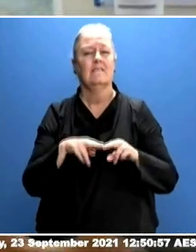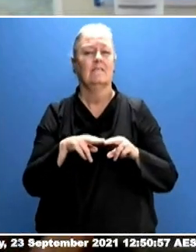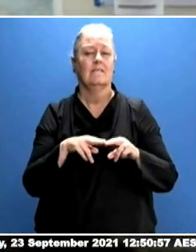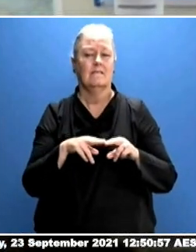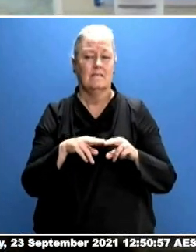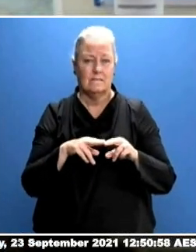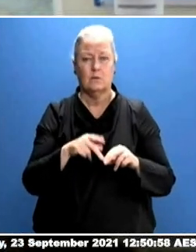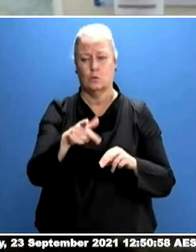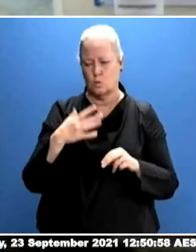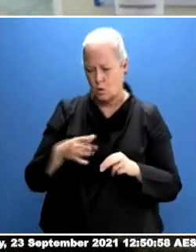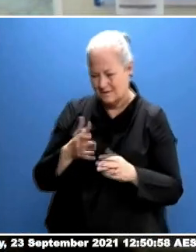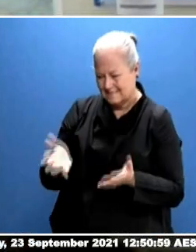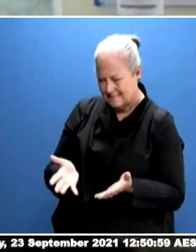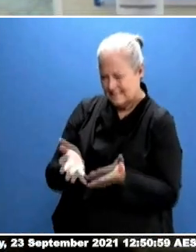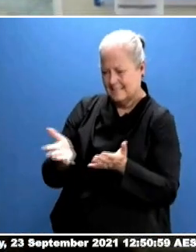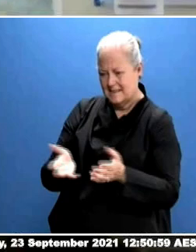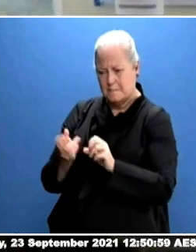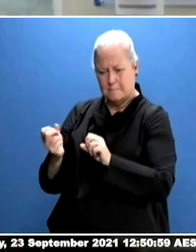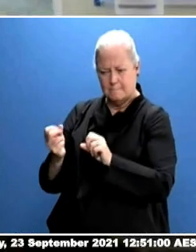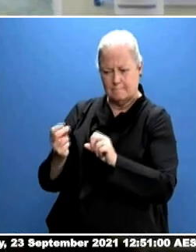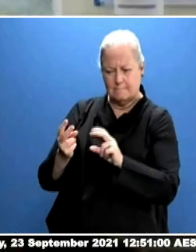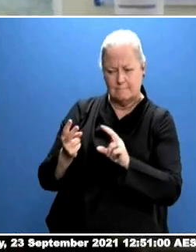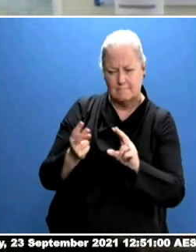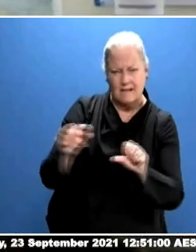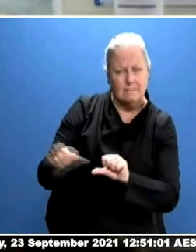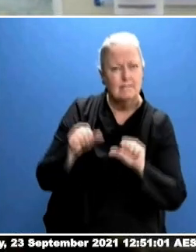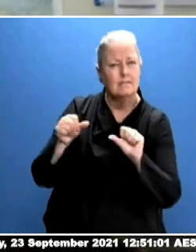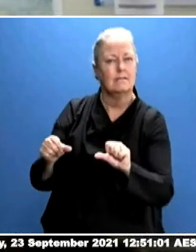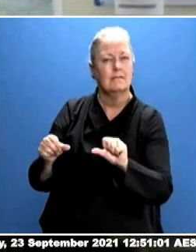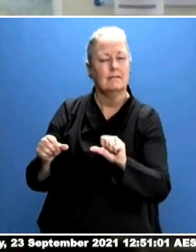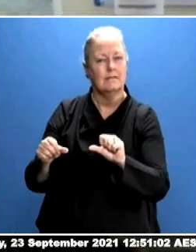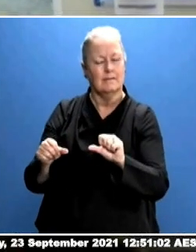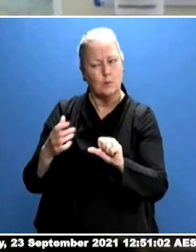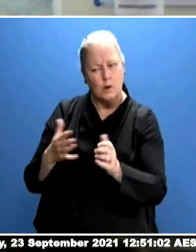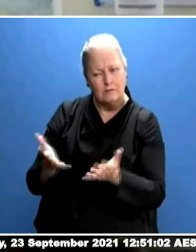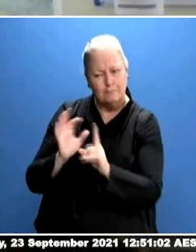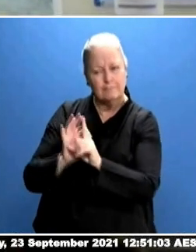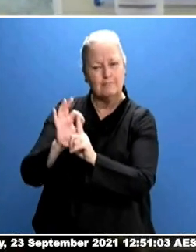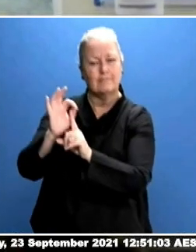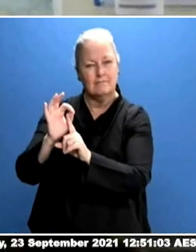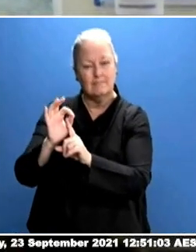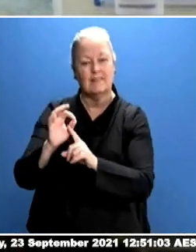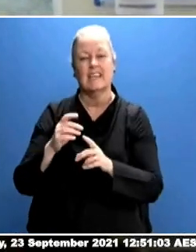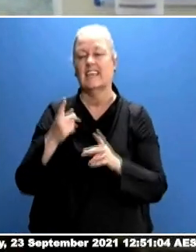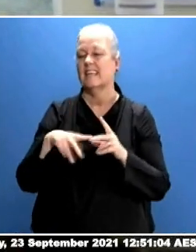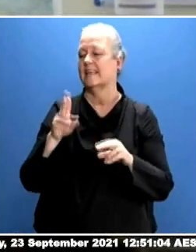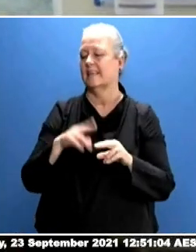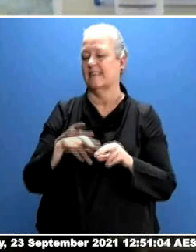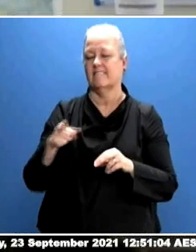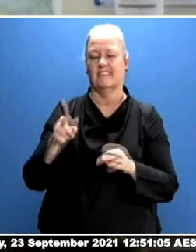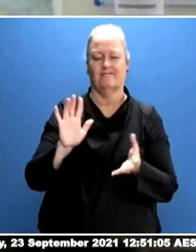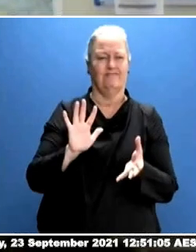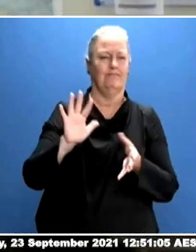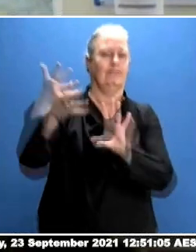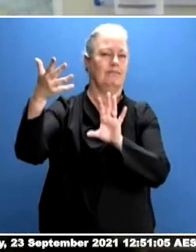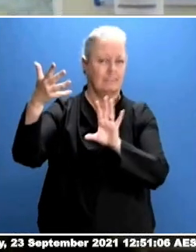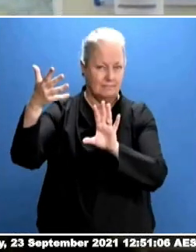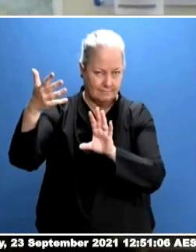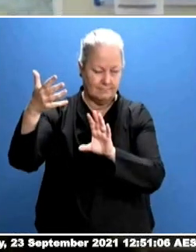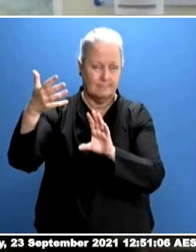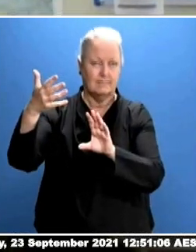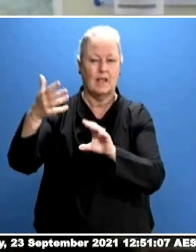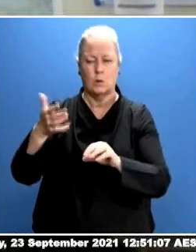on track, genuine young people are off the rails, so to speak, putting themselves in